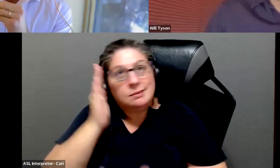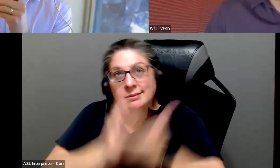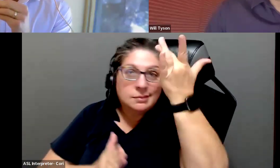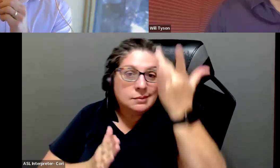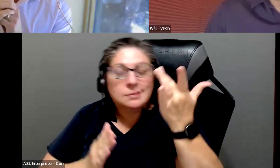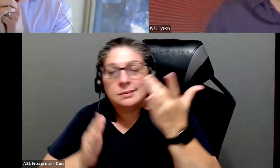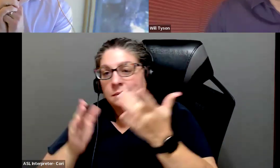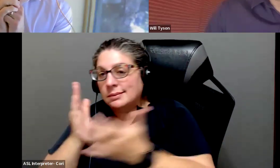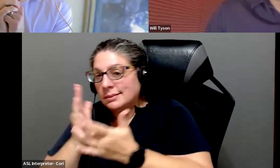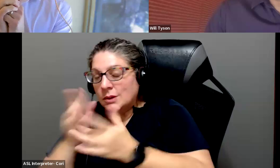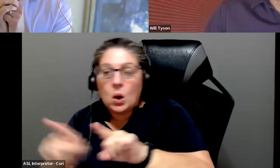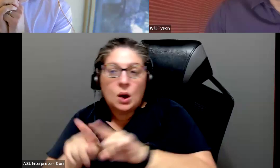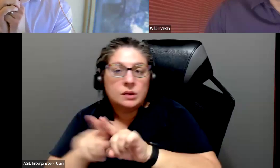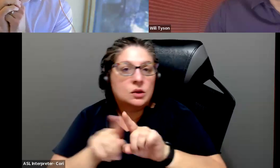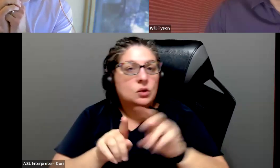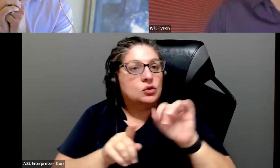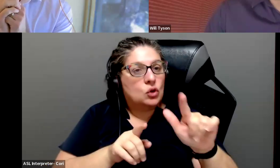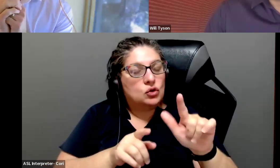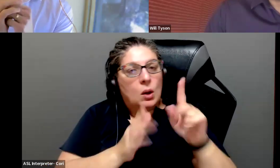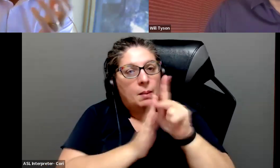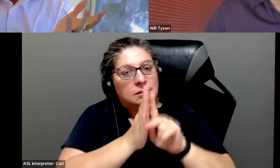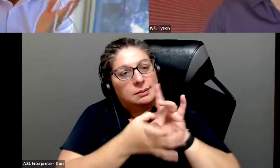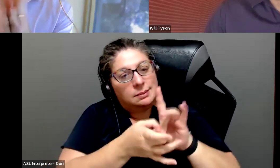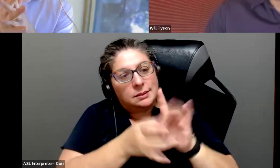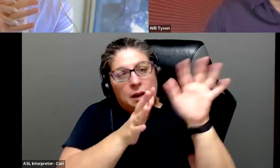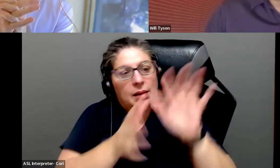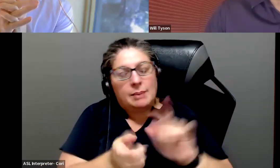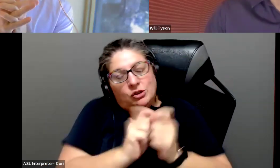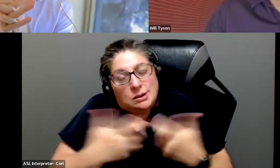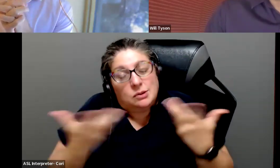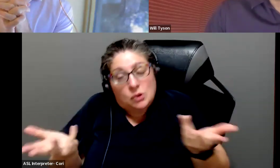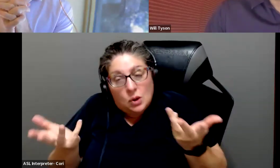Along with social policies like climate change. Back at you